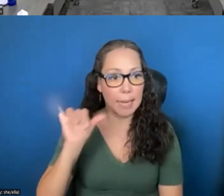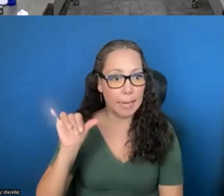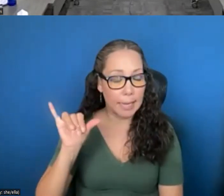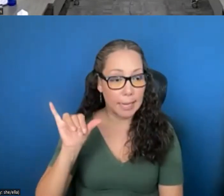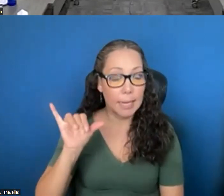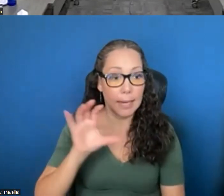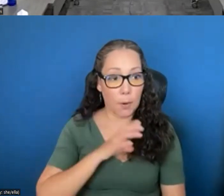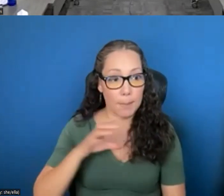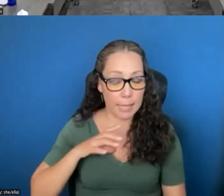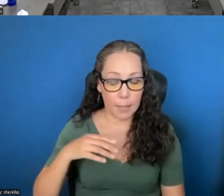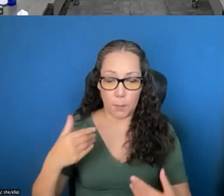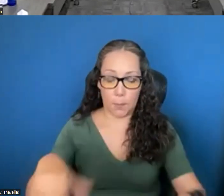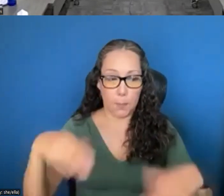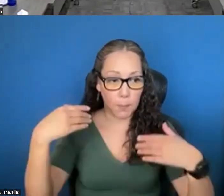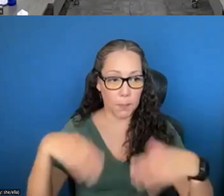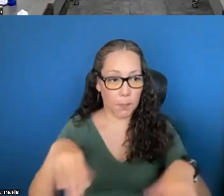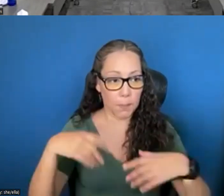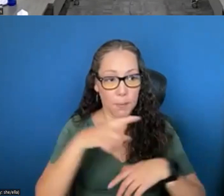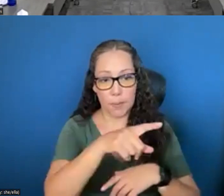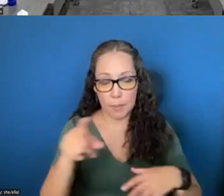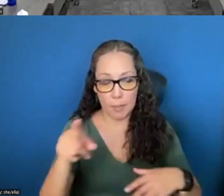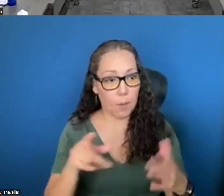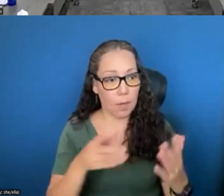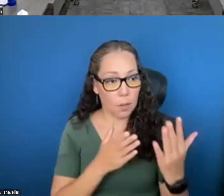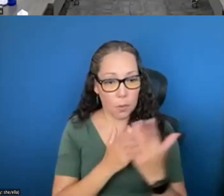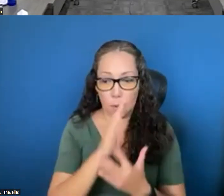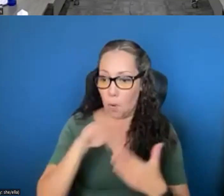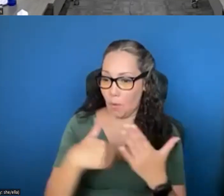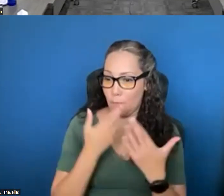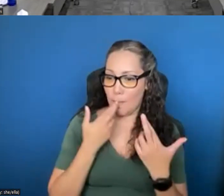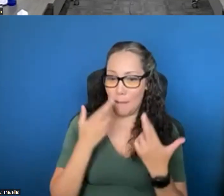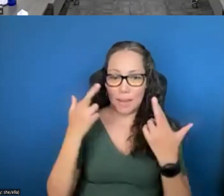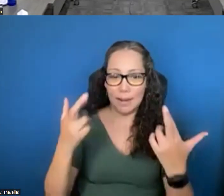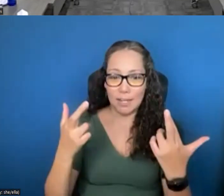time uh going through the recommendations um providing additional perspectives and really